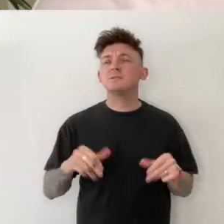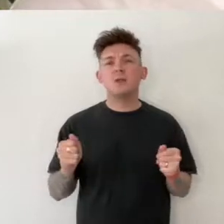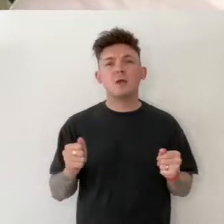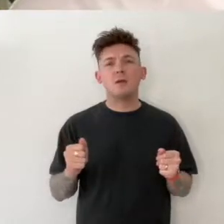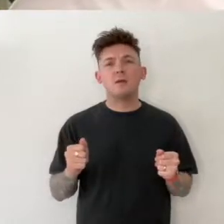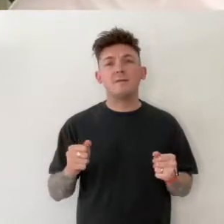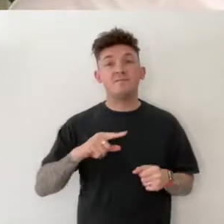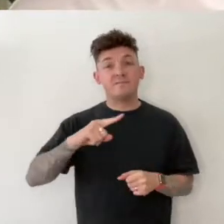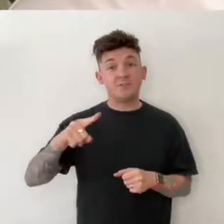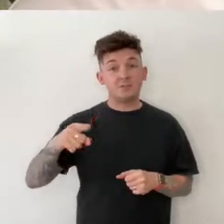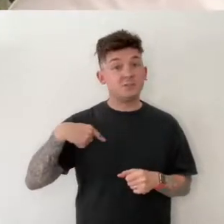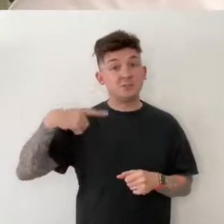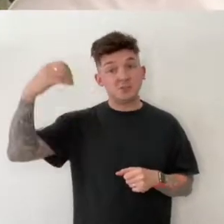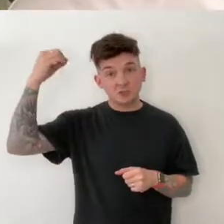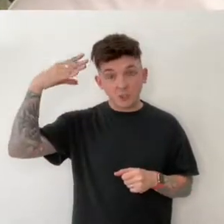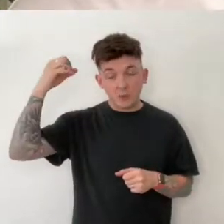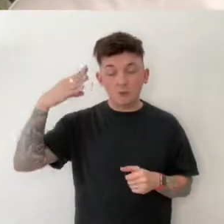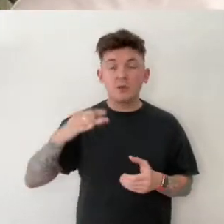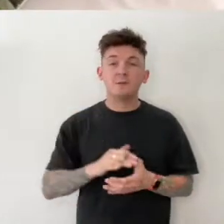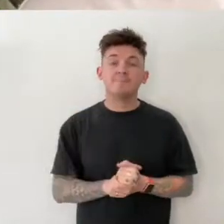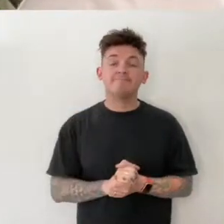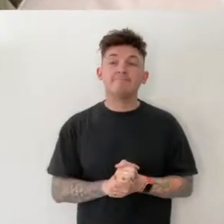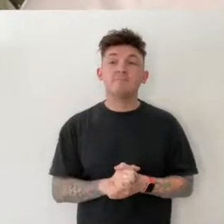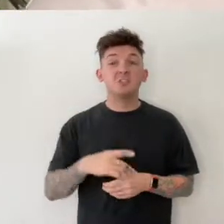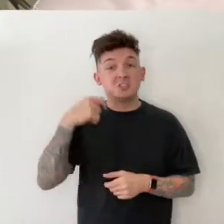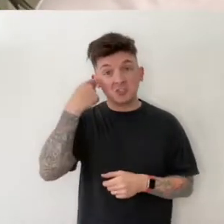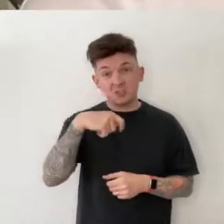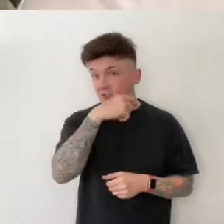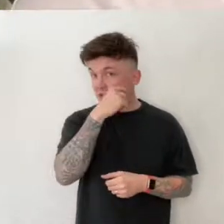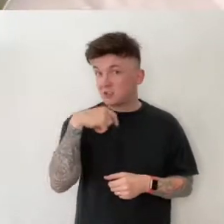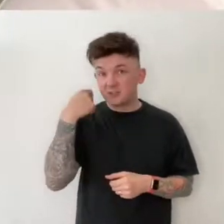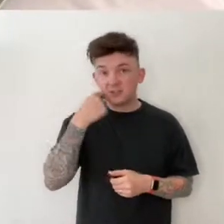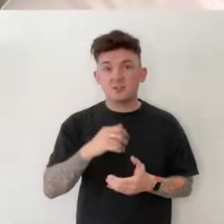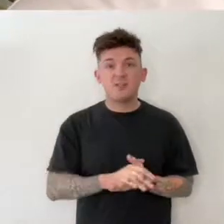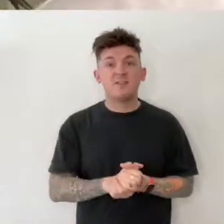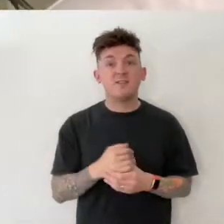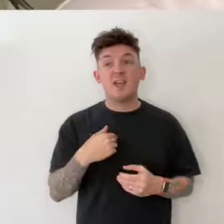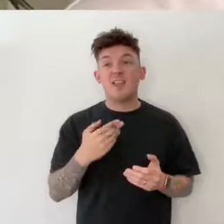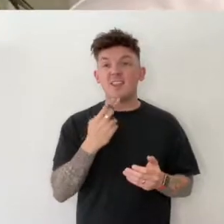to the bathroom and get myself showered and have a shave, which i have to do less and